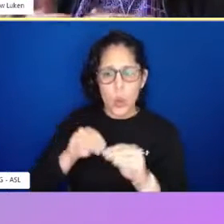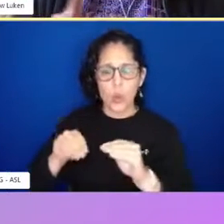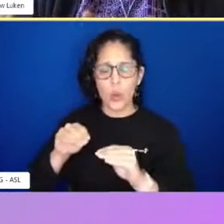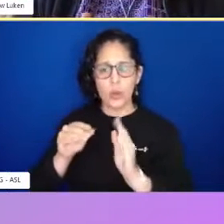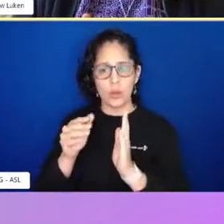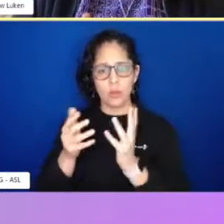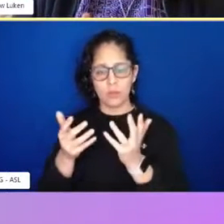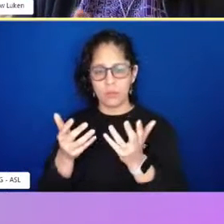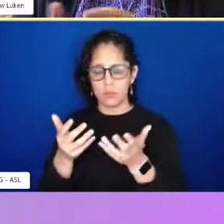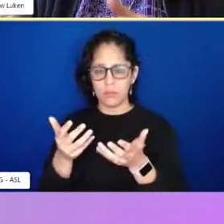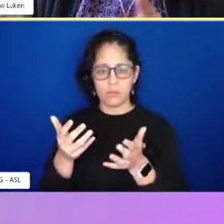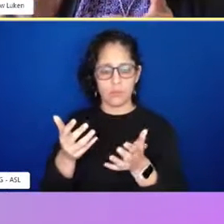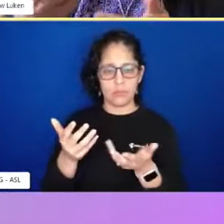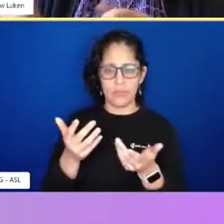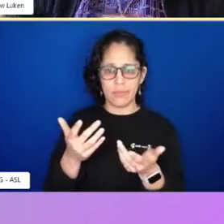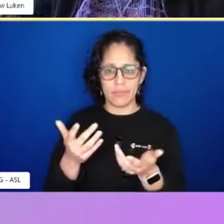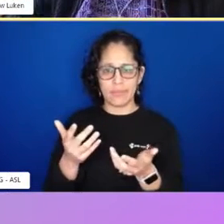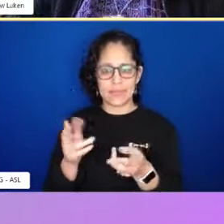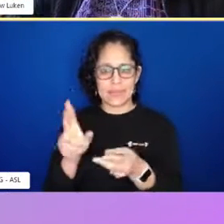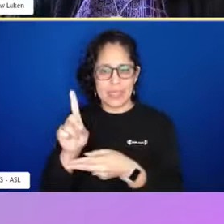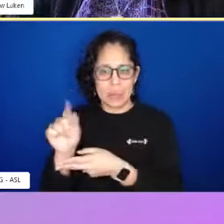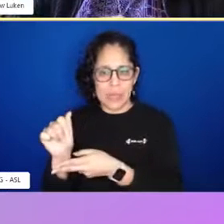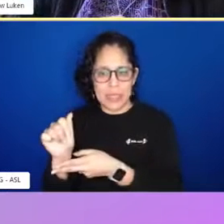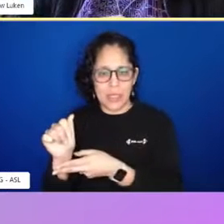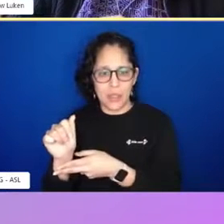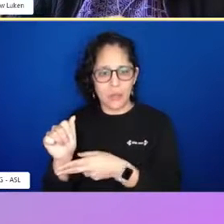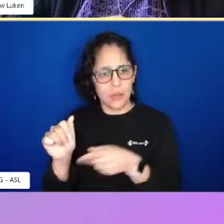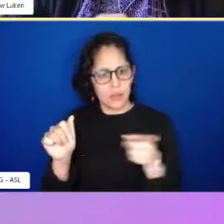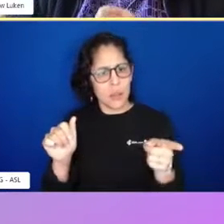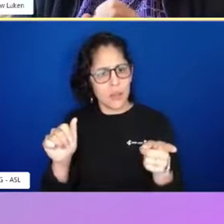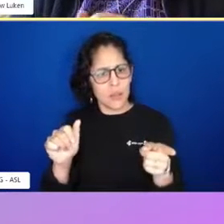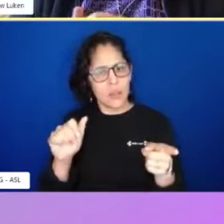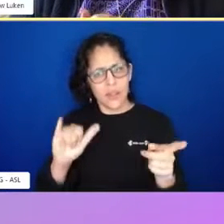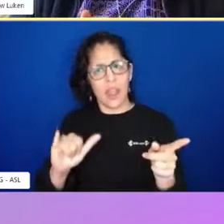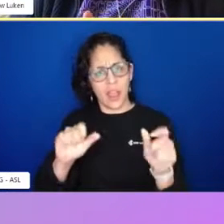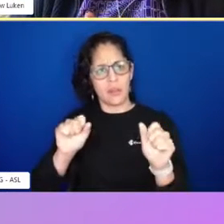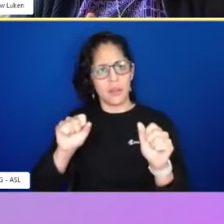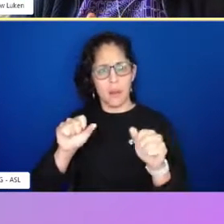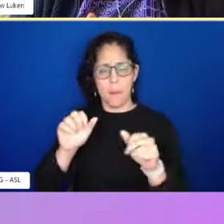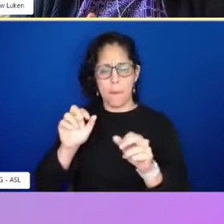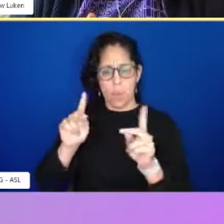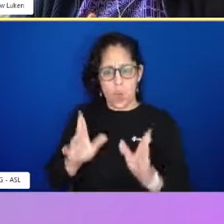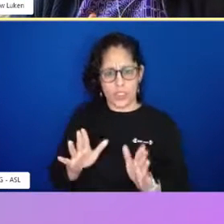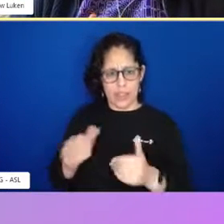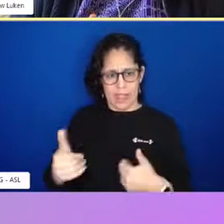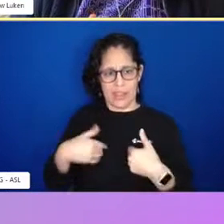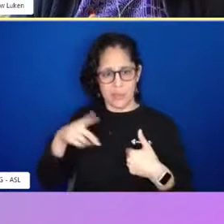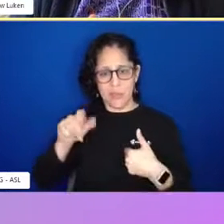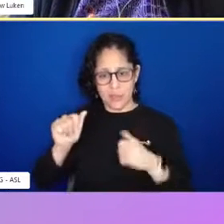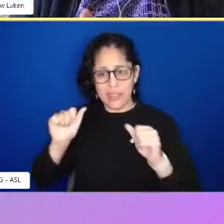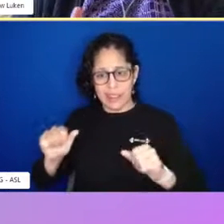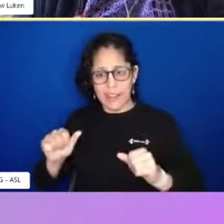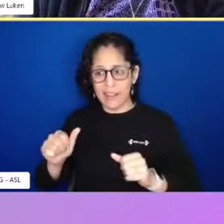with motor skill Parkinson's. issues like So this stabilizes the food in the spoon head, so that someone